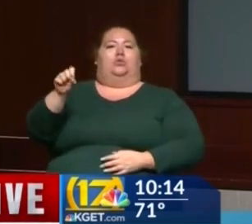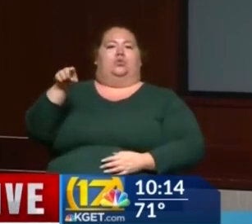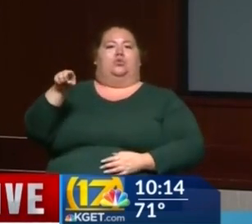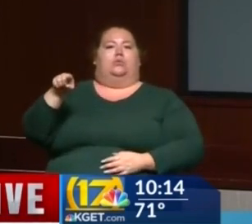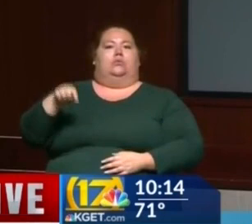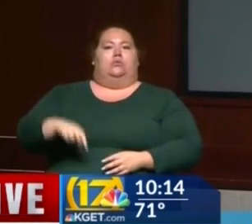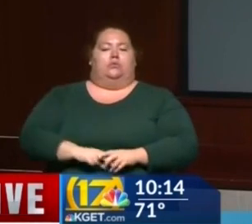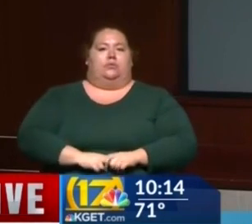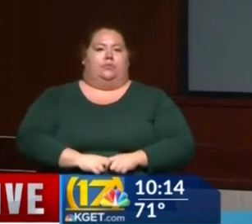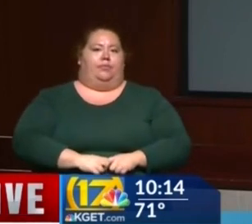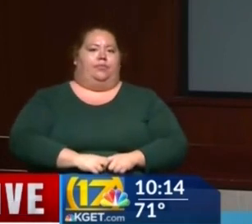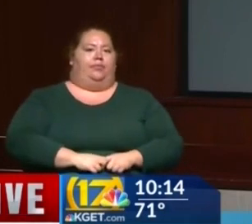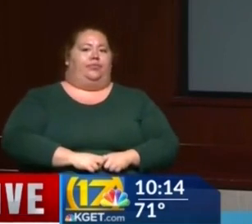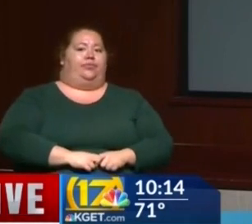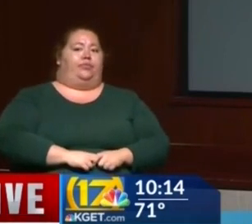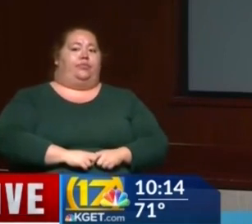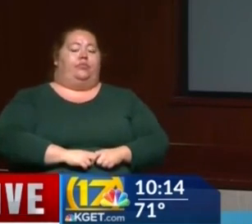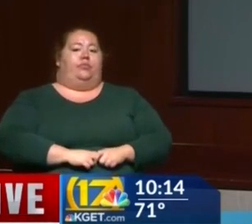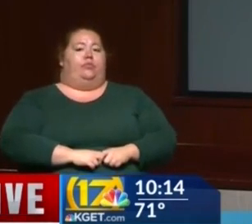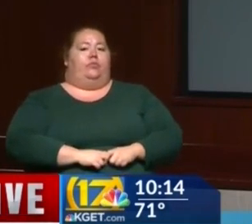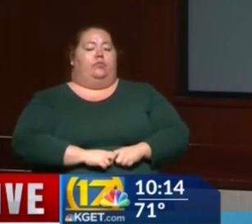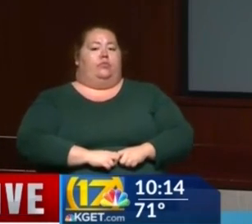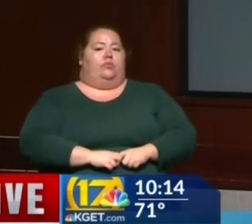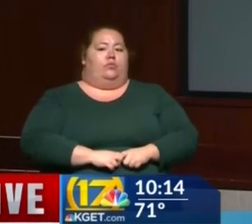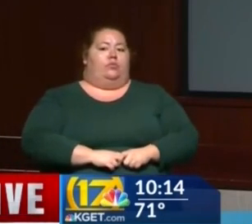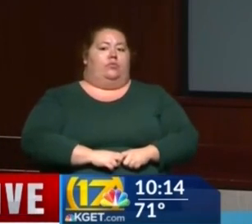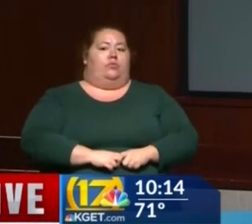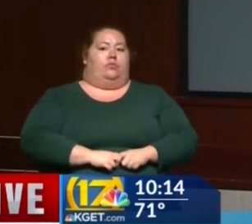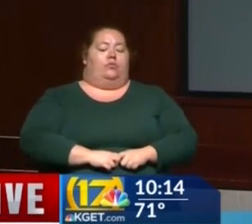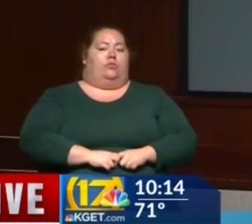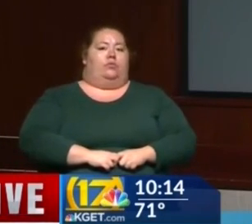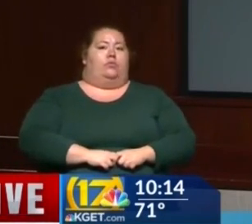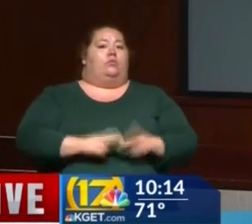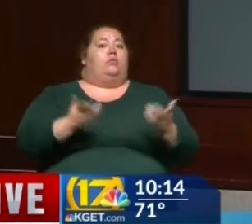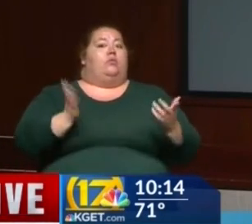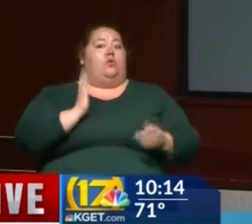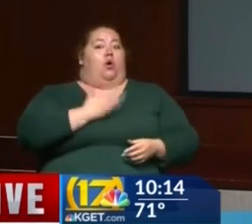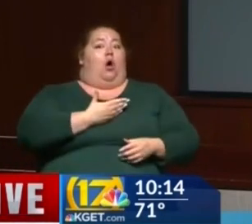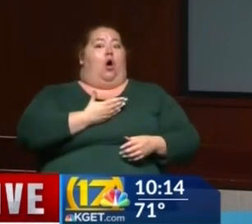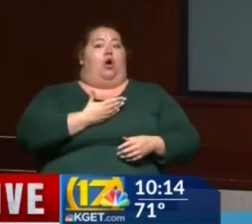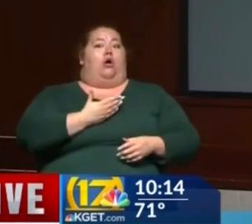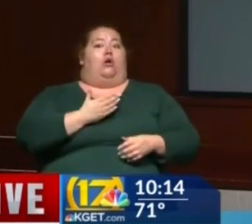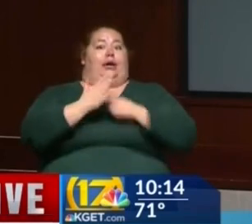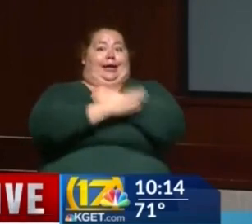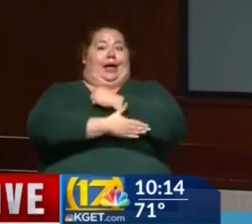REOPENING FOR IN CLASSROOM INSTRUCTION, PARTICULARLY FOR OUR HIGH SCHOOL KIDS AND I HAVE